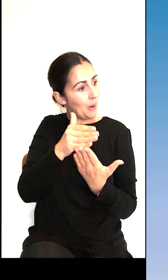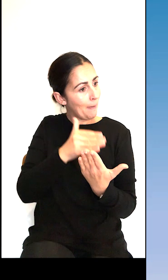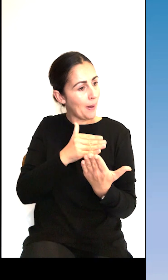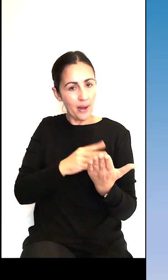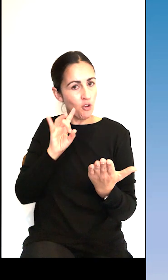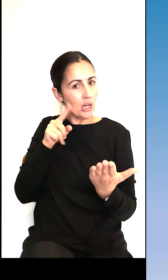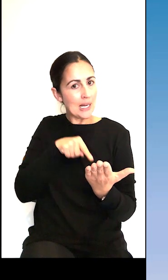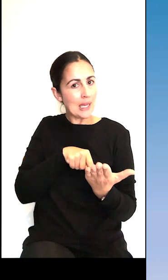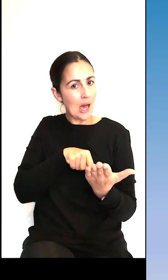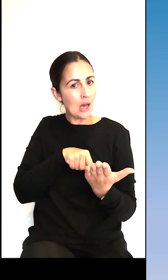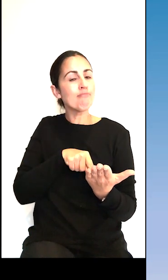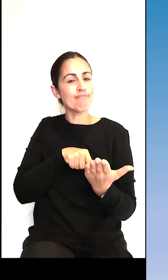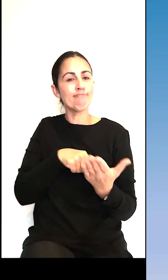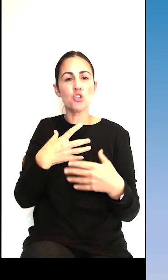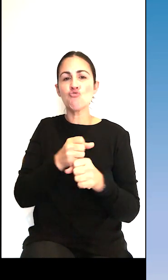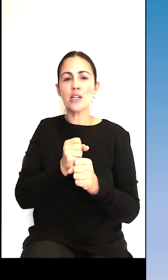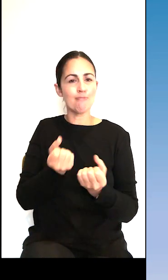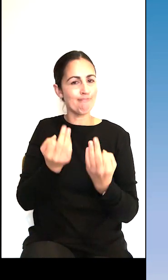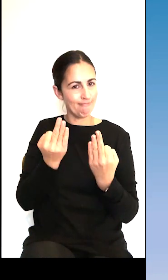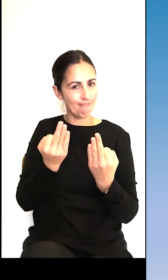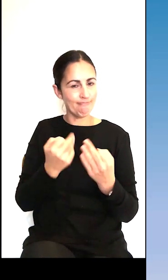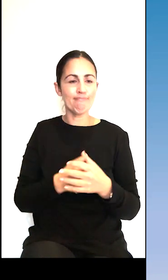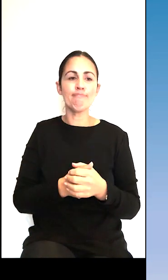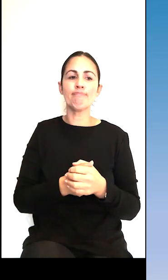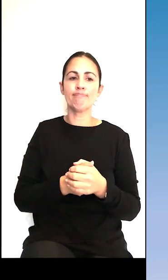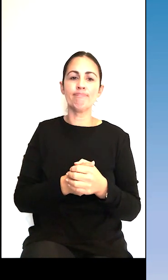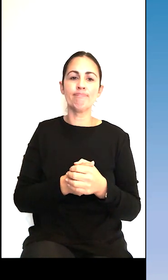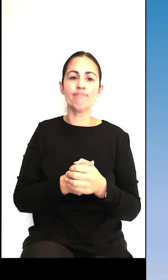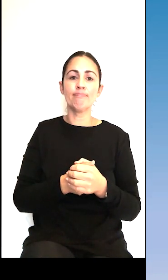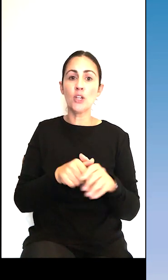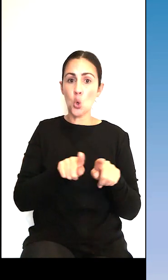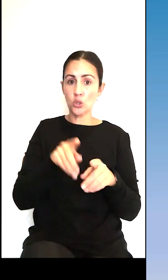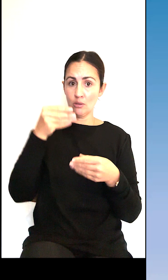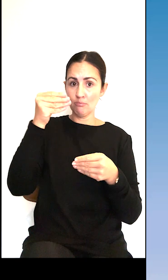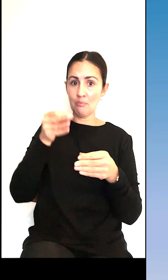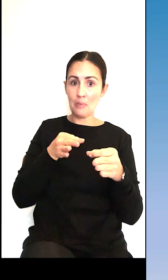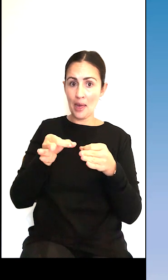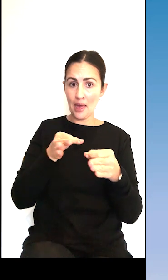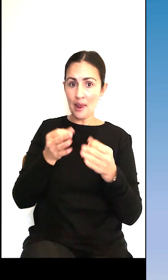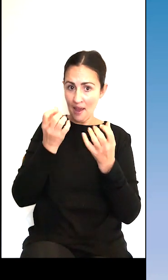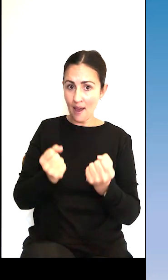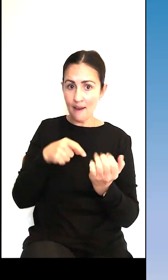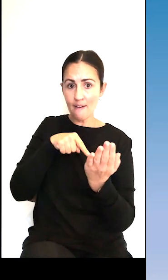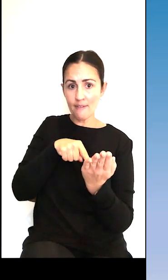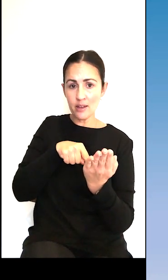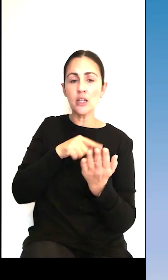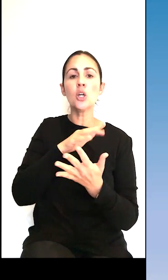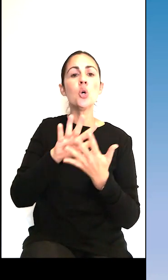Thank you. Finally, having advance care planning in place improves ongoing and end-of-